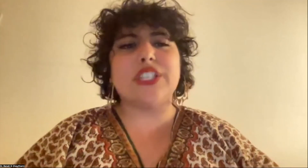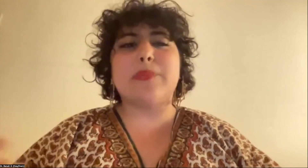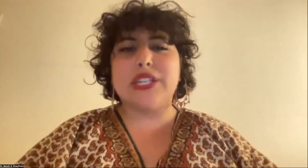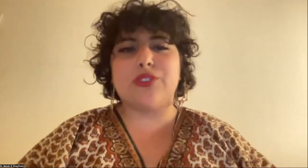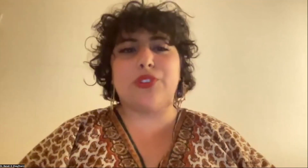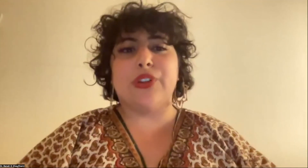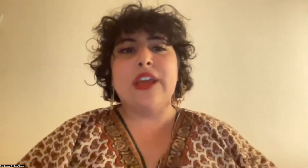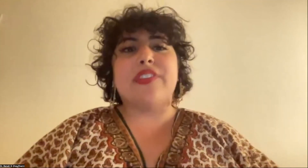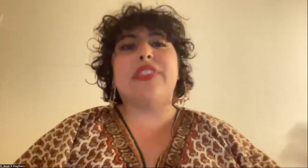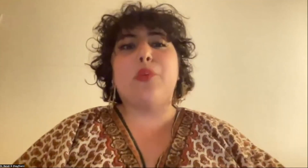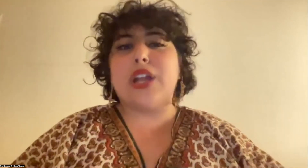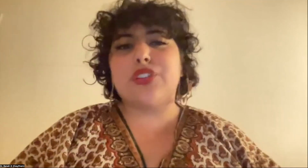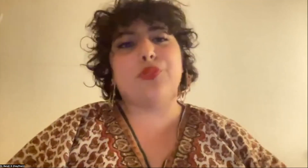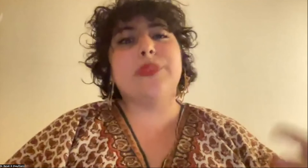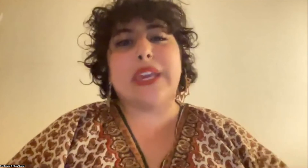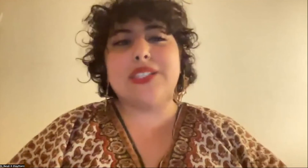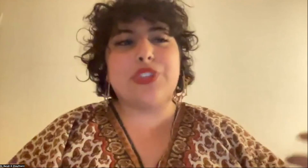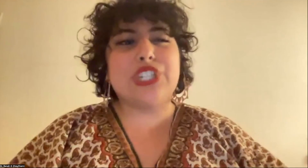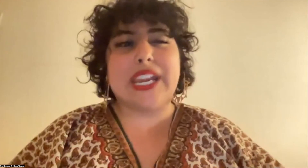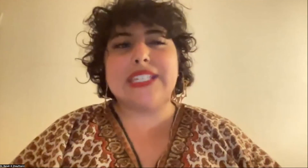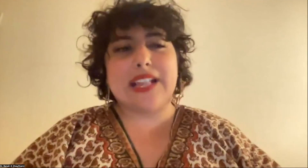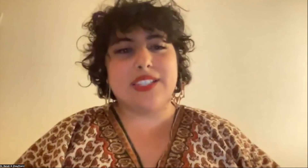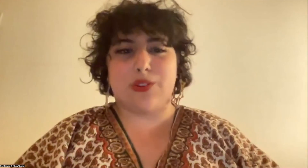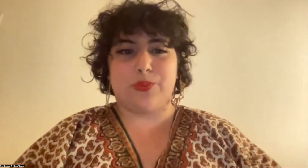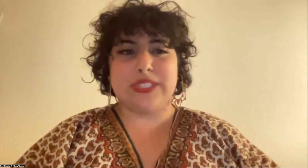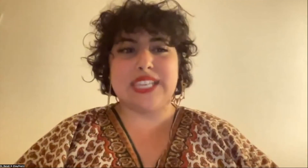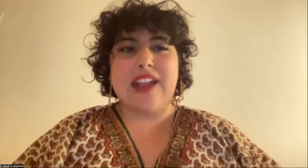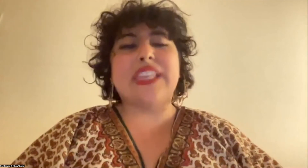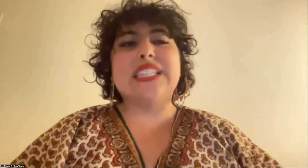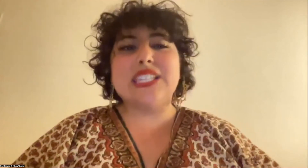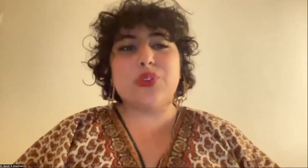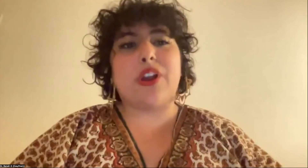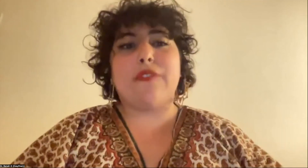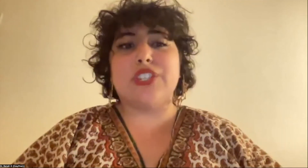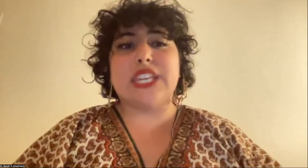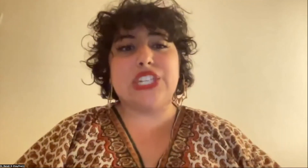are a spectacle they watch through space with shiny telescopes. They listen to our conversations